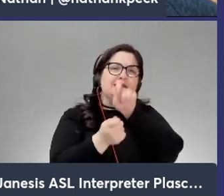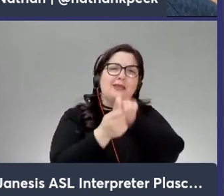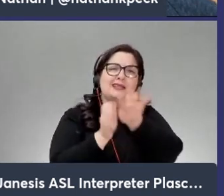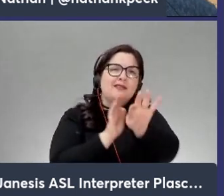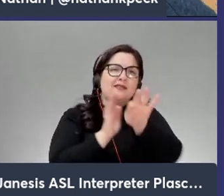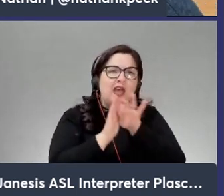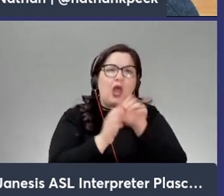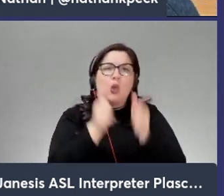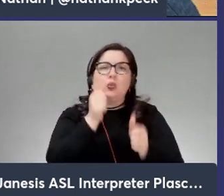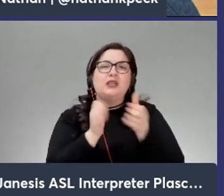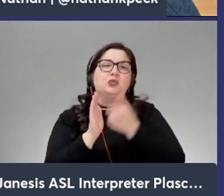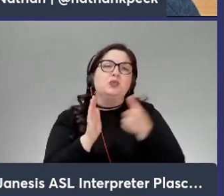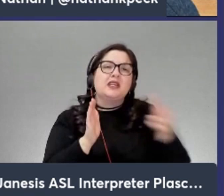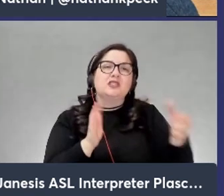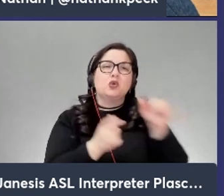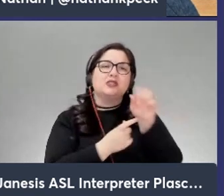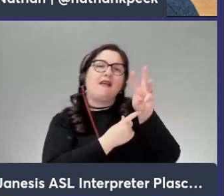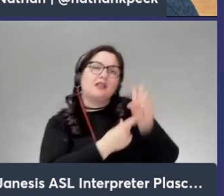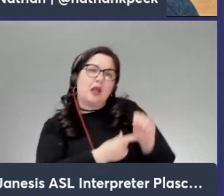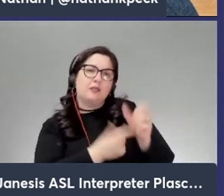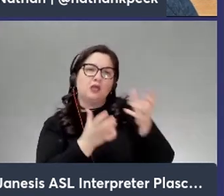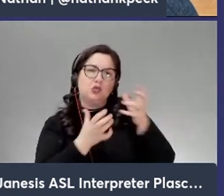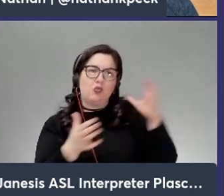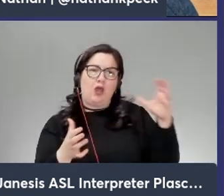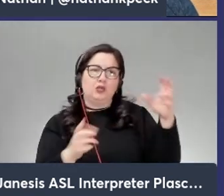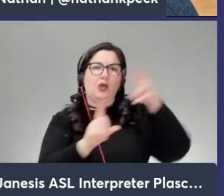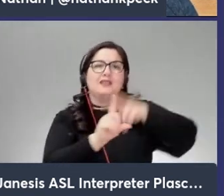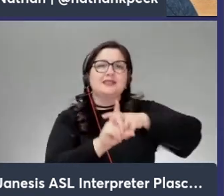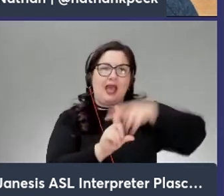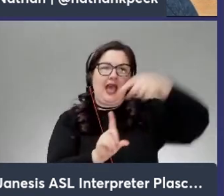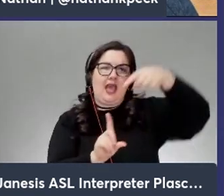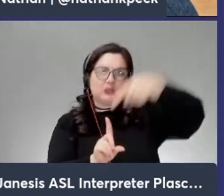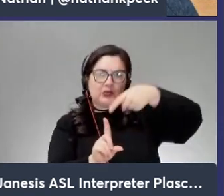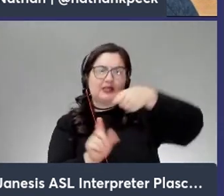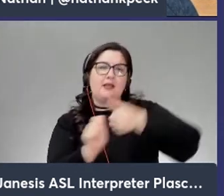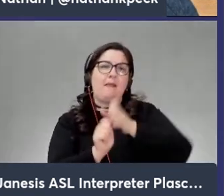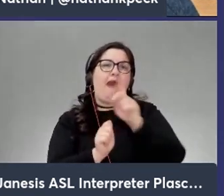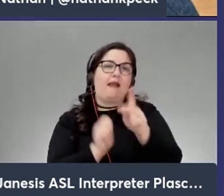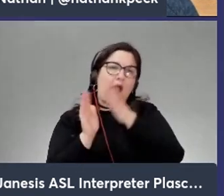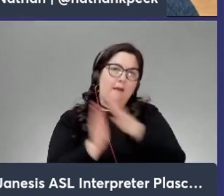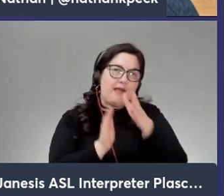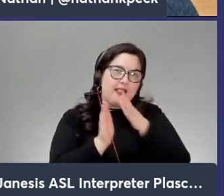AWS resources, you want to assign to this backup plan. You need to give it a name.